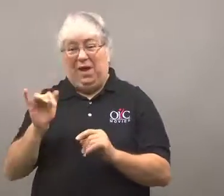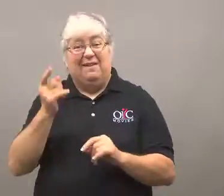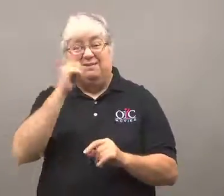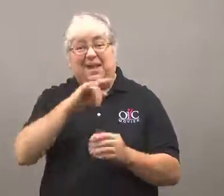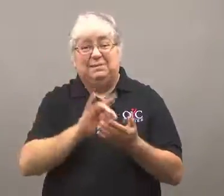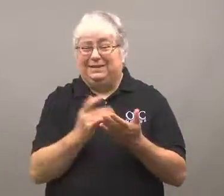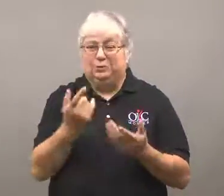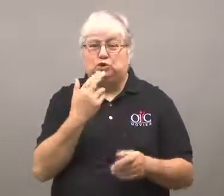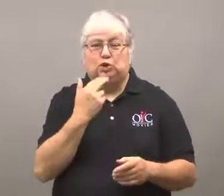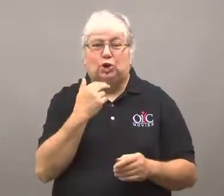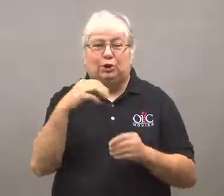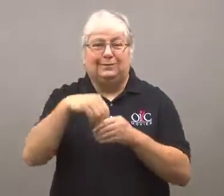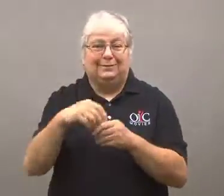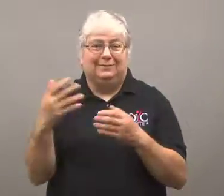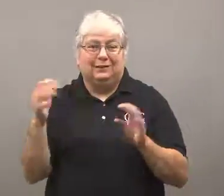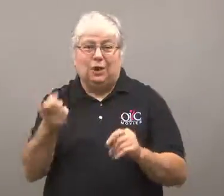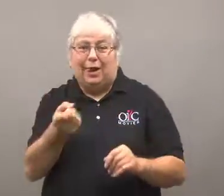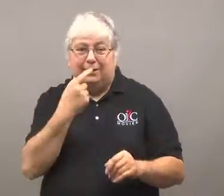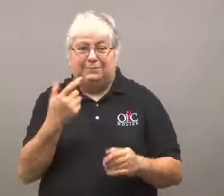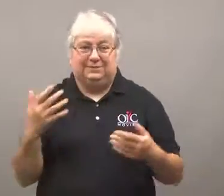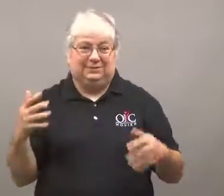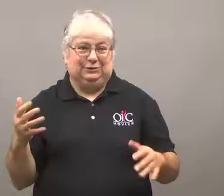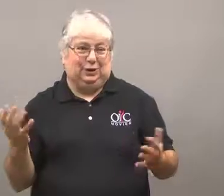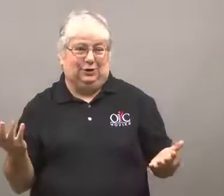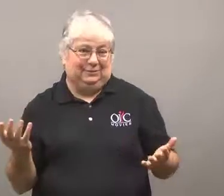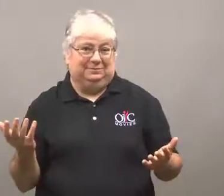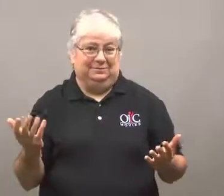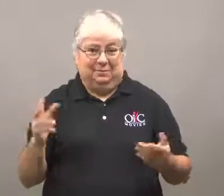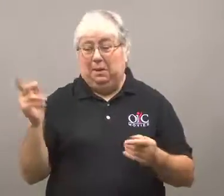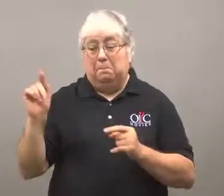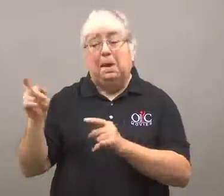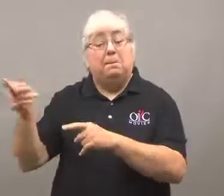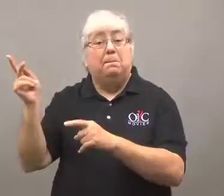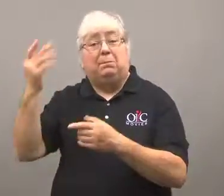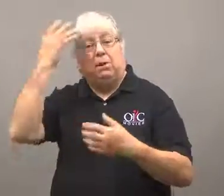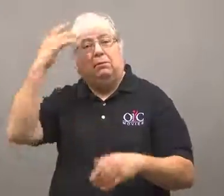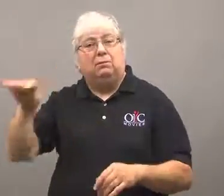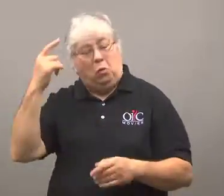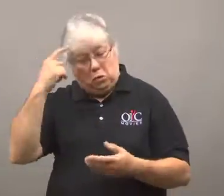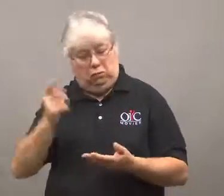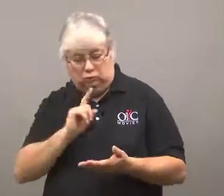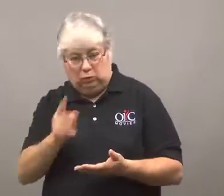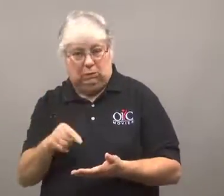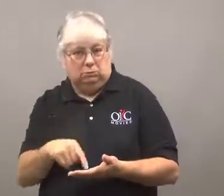These tablets were nothing more than sugar pills.